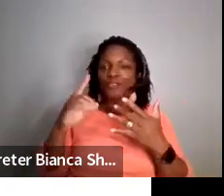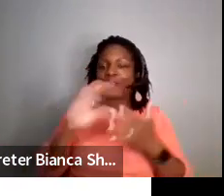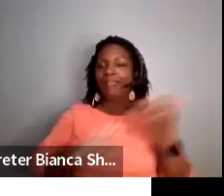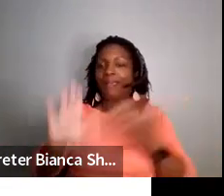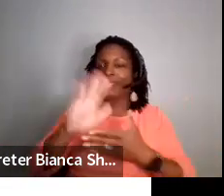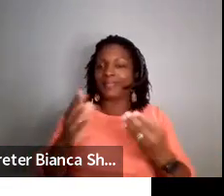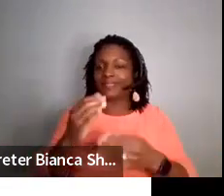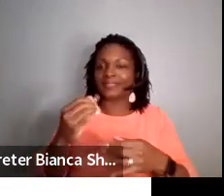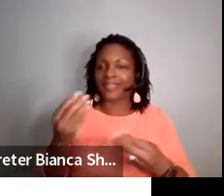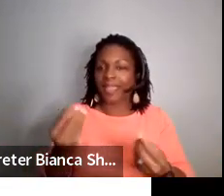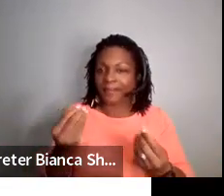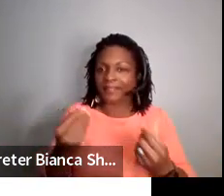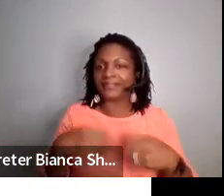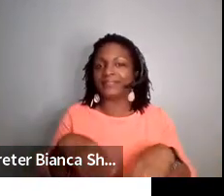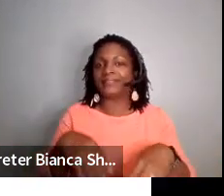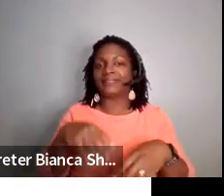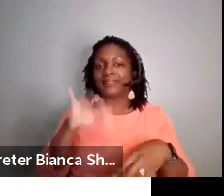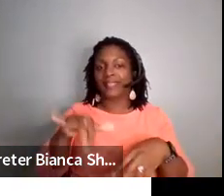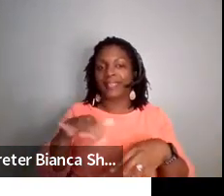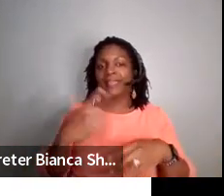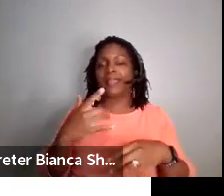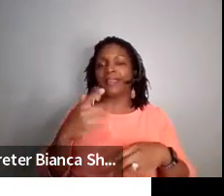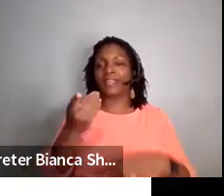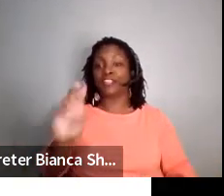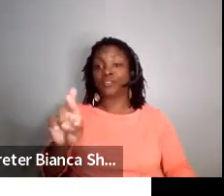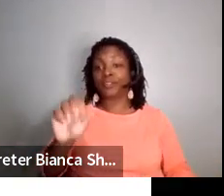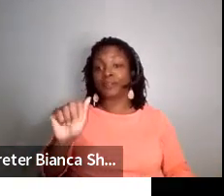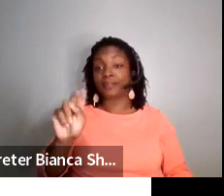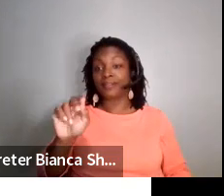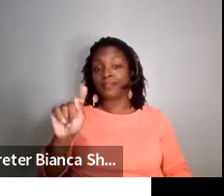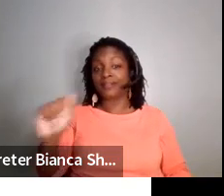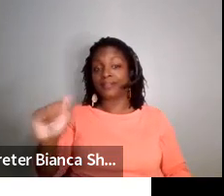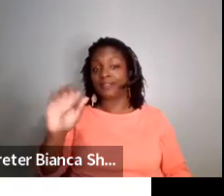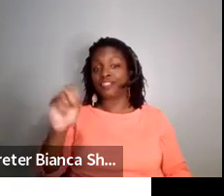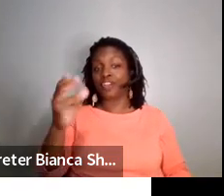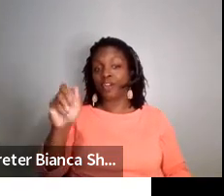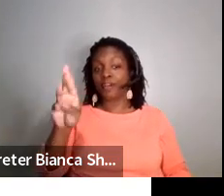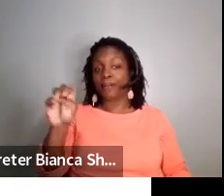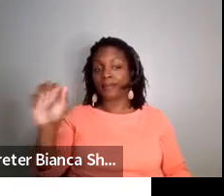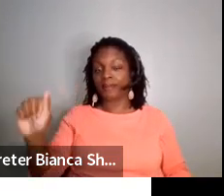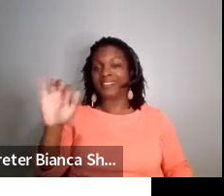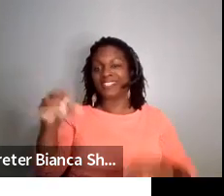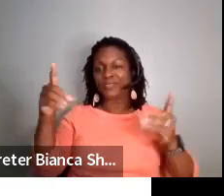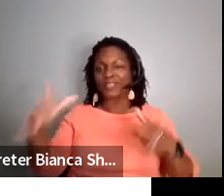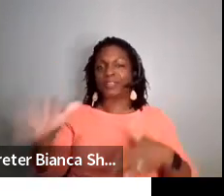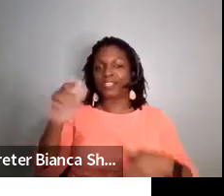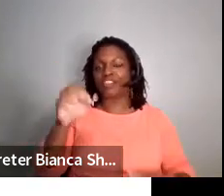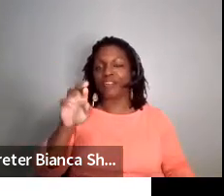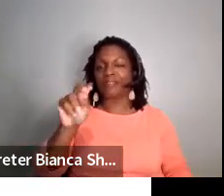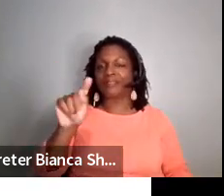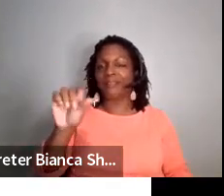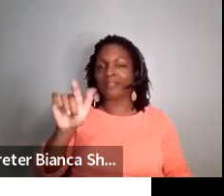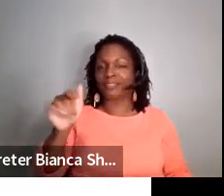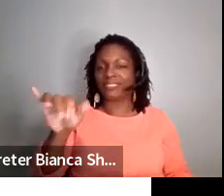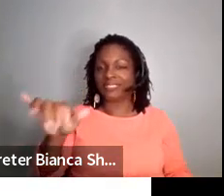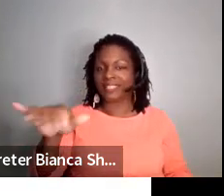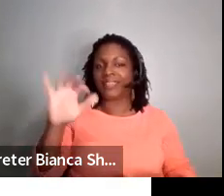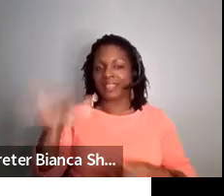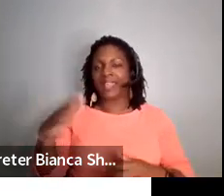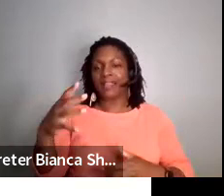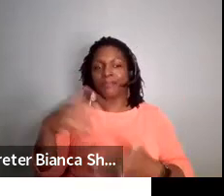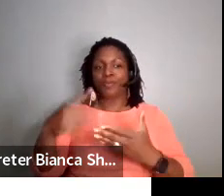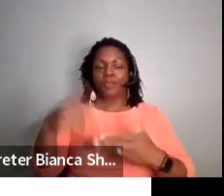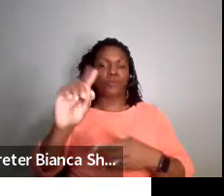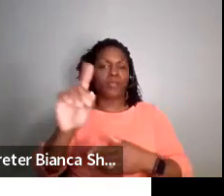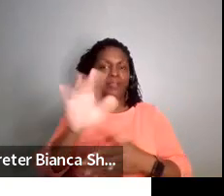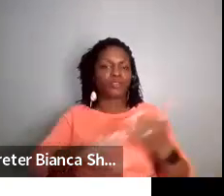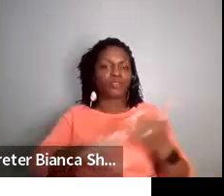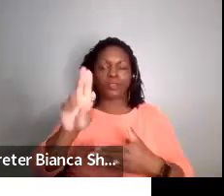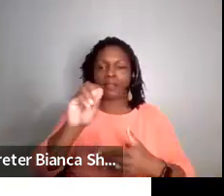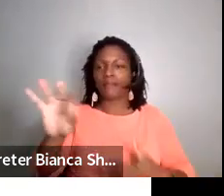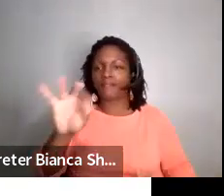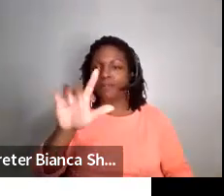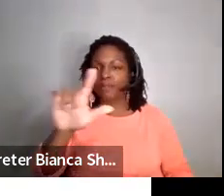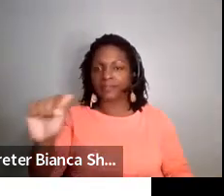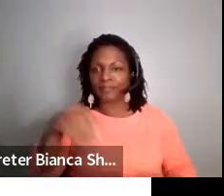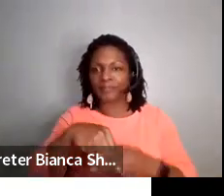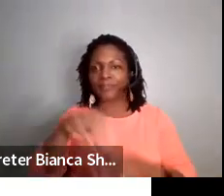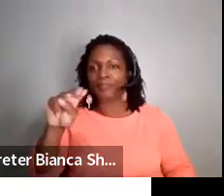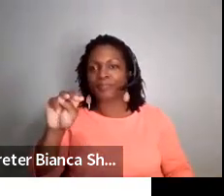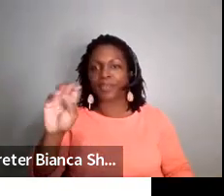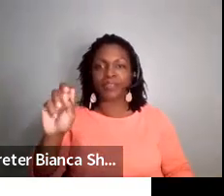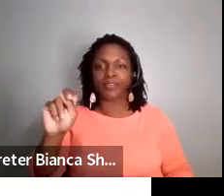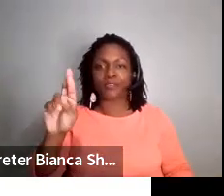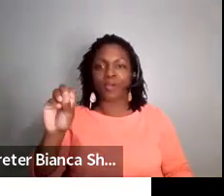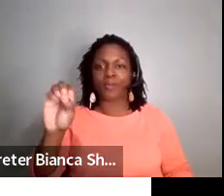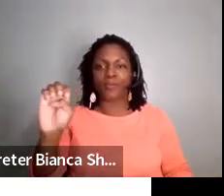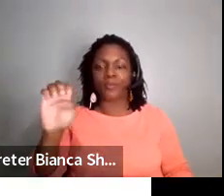Dr. Anita Sherman, who is the director of the geriatology program at the University of Louisiana at Monroe, will be our presenter for this session, and without further ado, Dr.